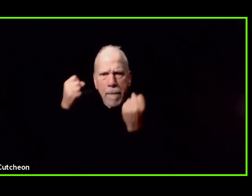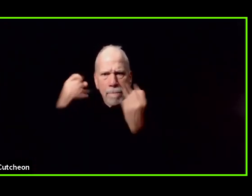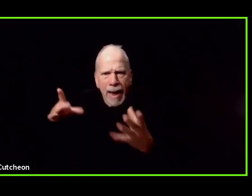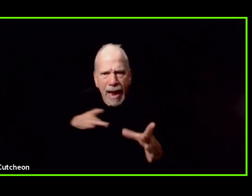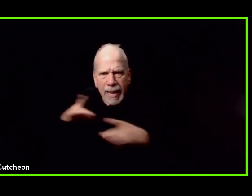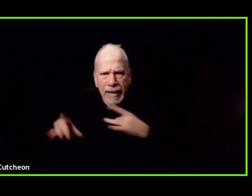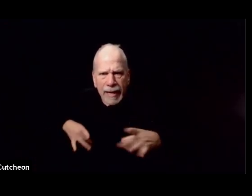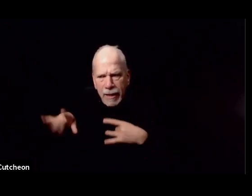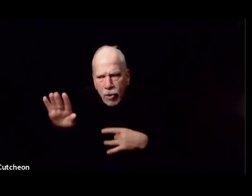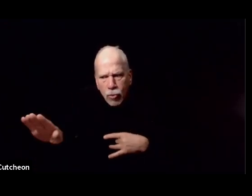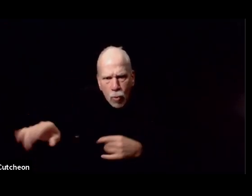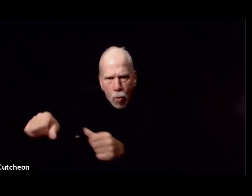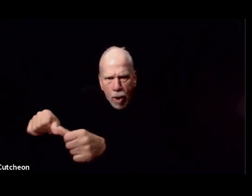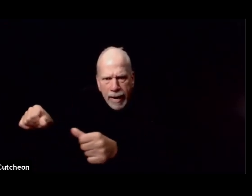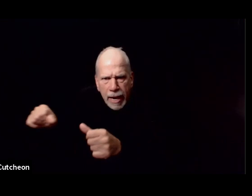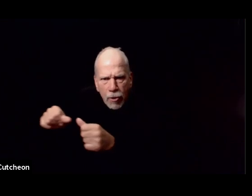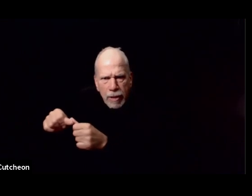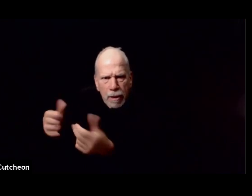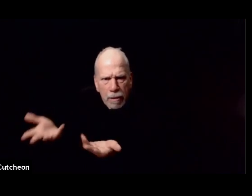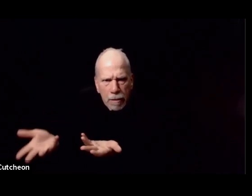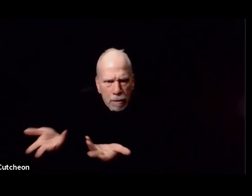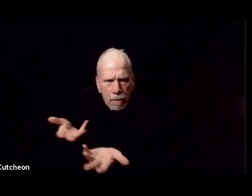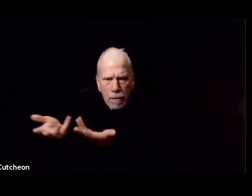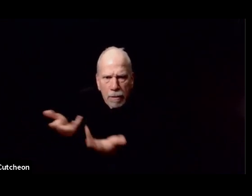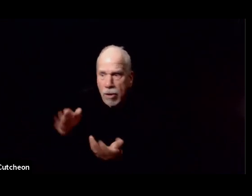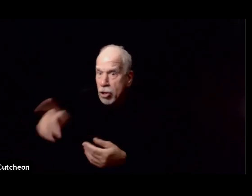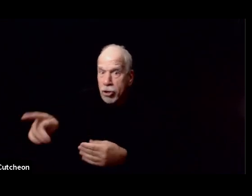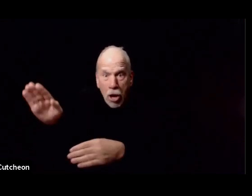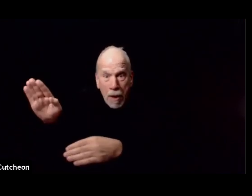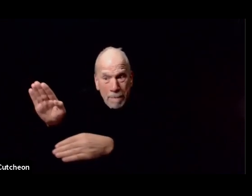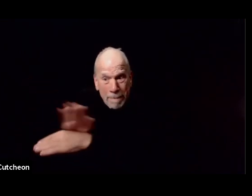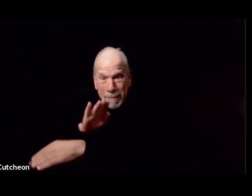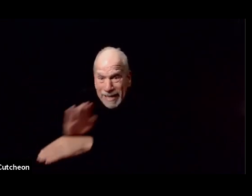would become public information. In terms of what is a threshold, in terms of the number